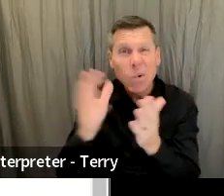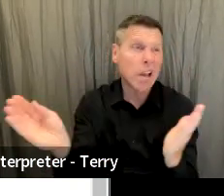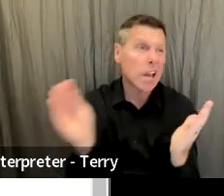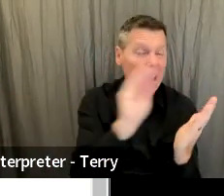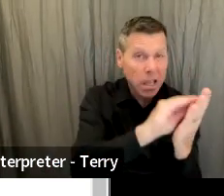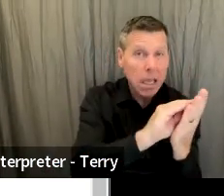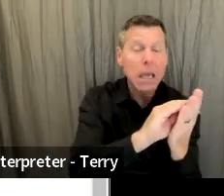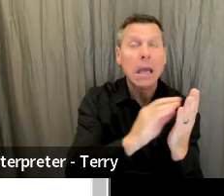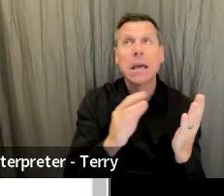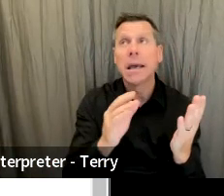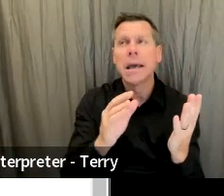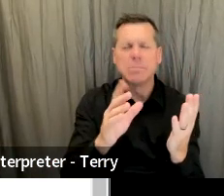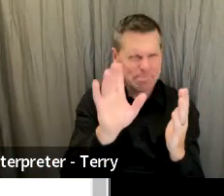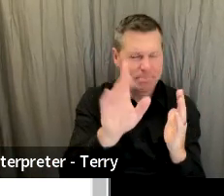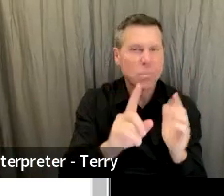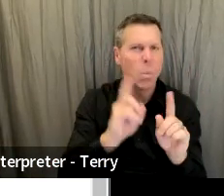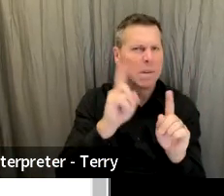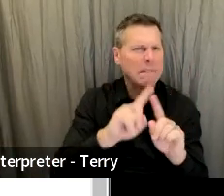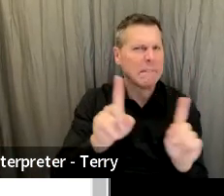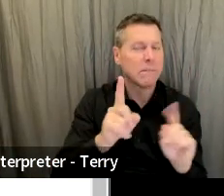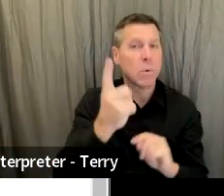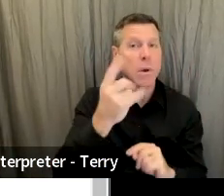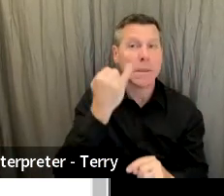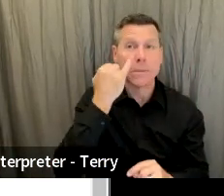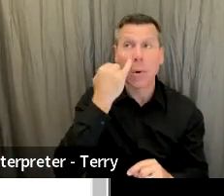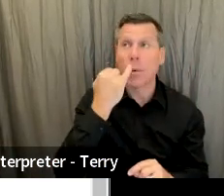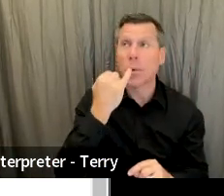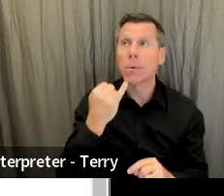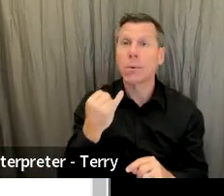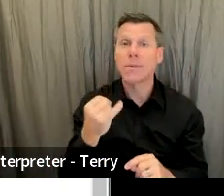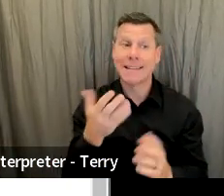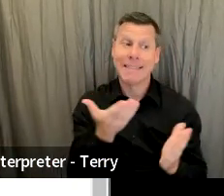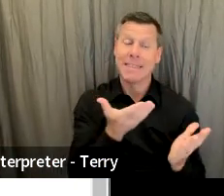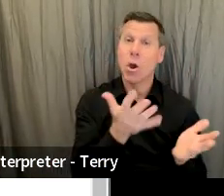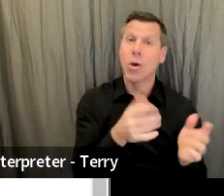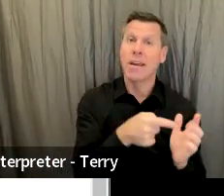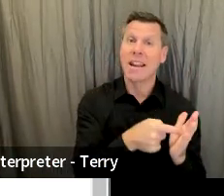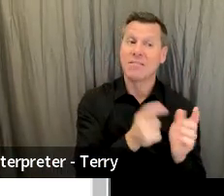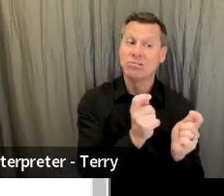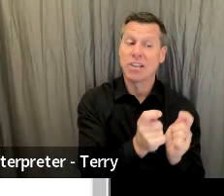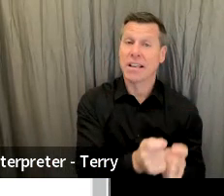If let's say you're changing the formatting of existing content. The benefit of that is that you get to keep all of the other